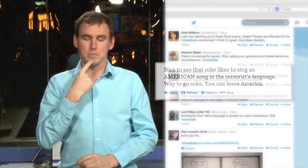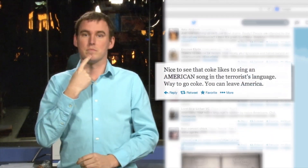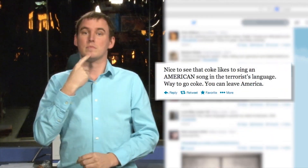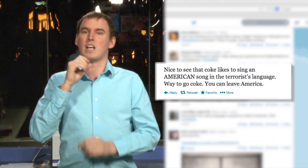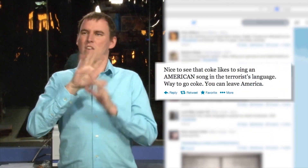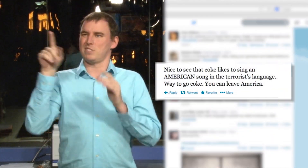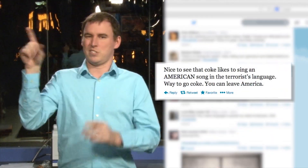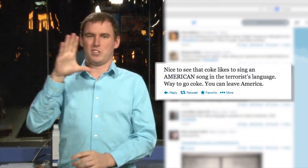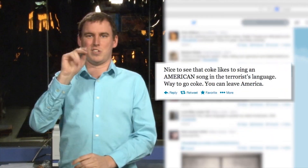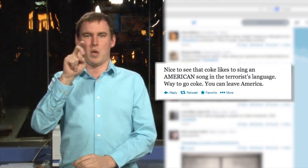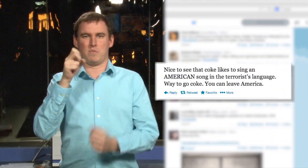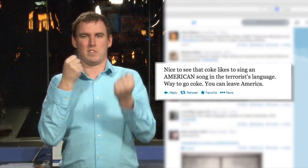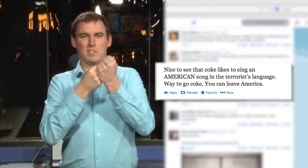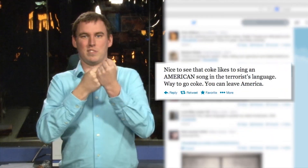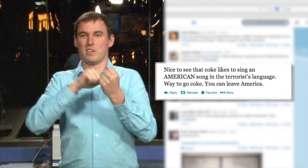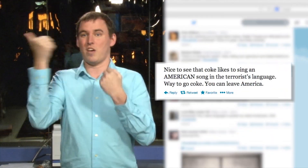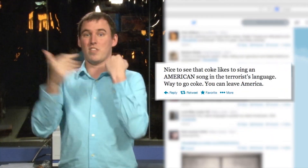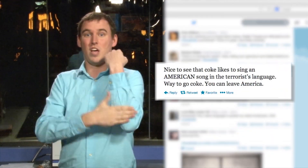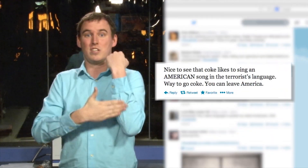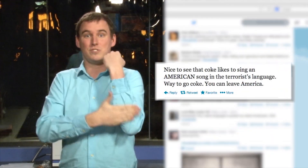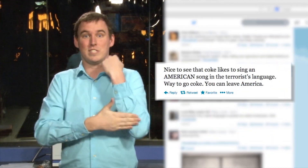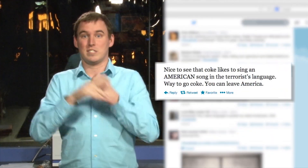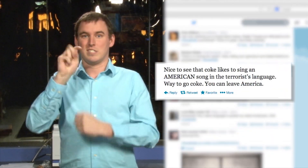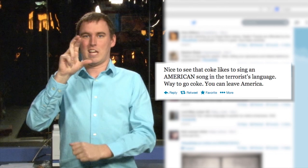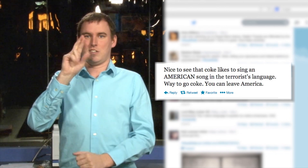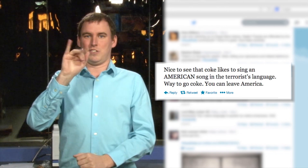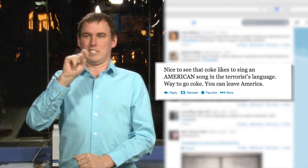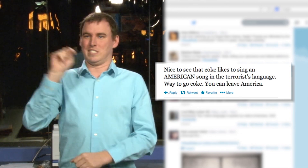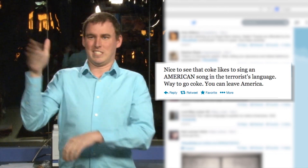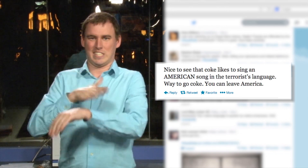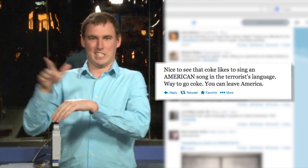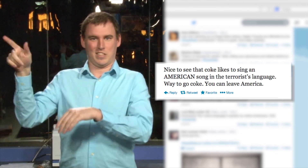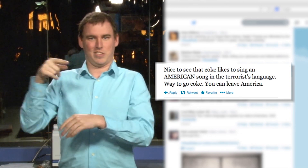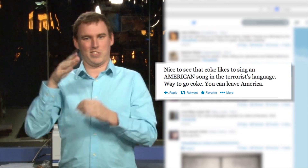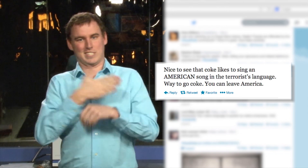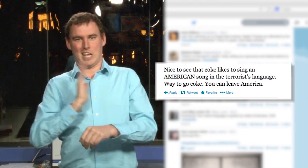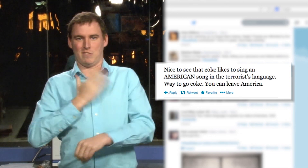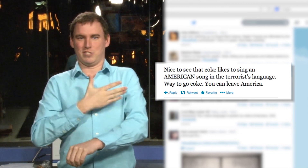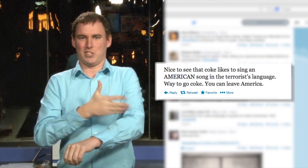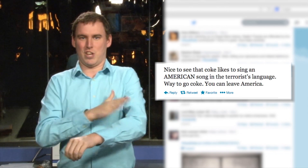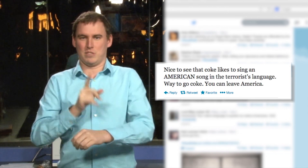ONE POSTER SAID, "NICE TO SEE THAT COKE LIKES TO SING AN AMERICAN SONG IN THE TERRORIST'S